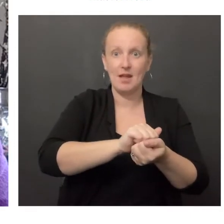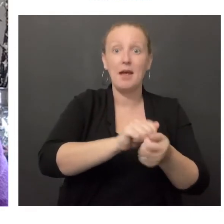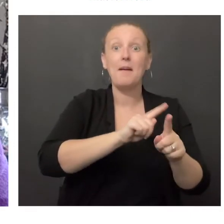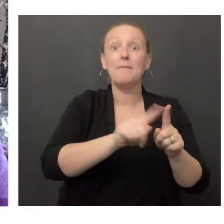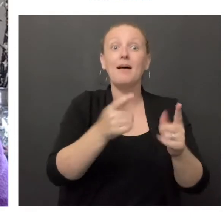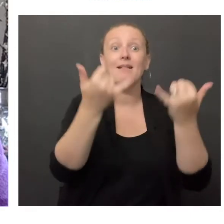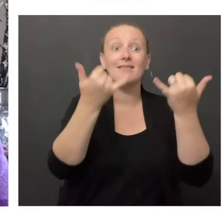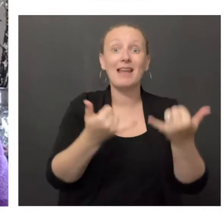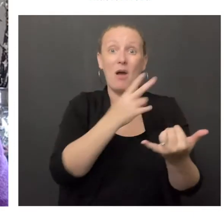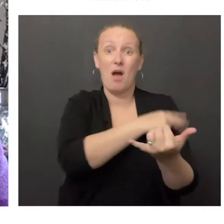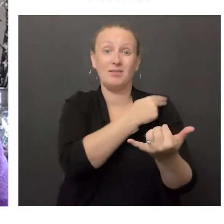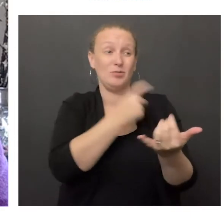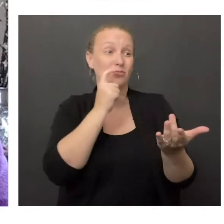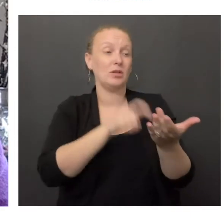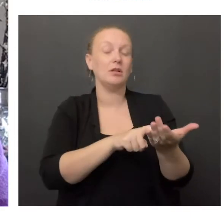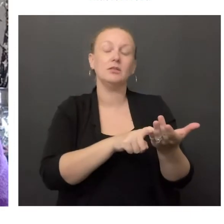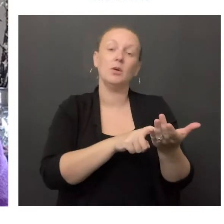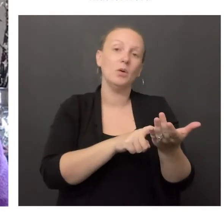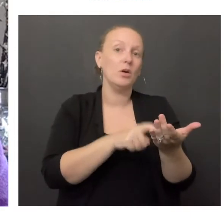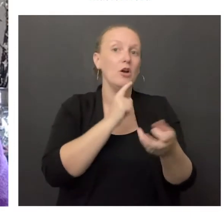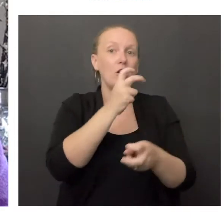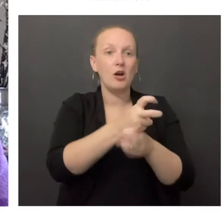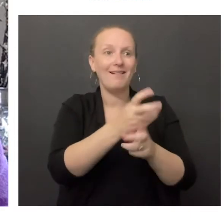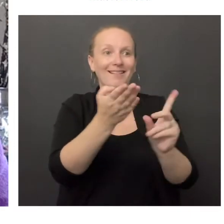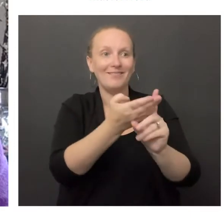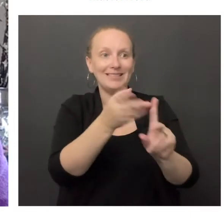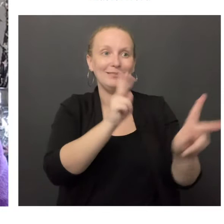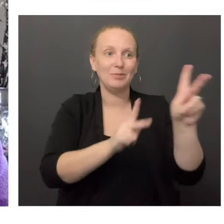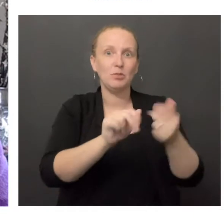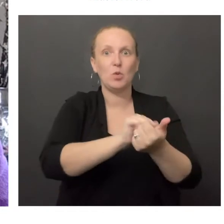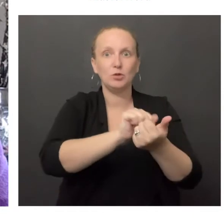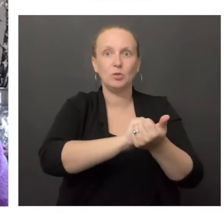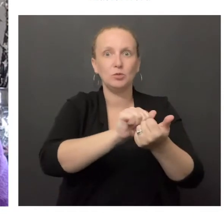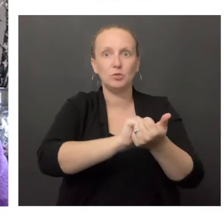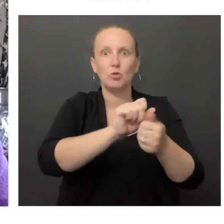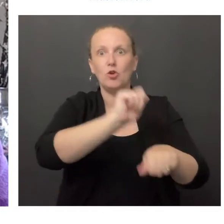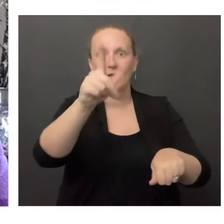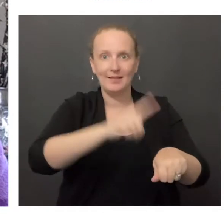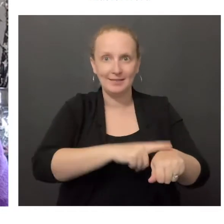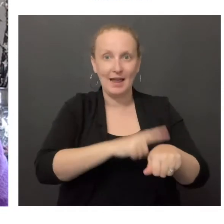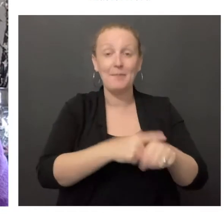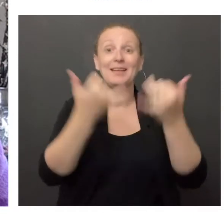You can't walk five feet without seeing another ah, hand sanitizer station.